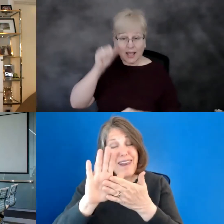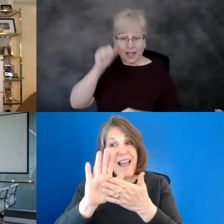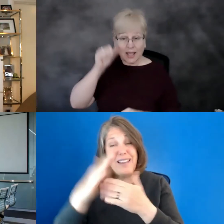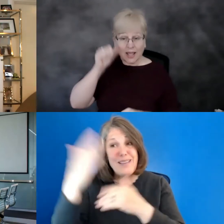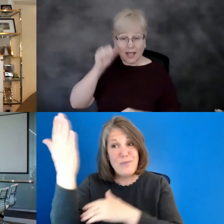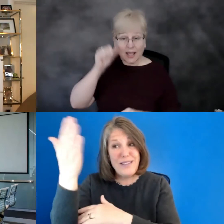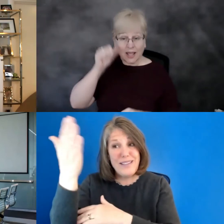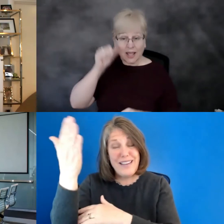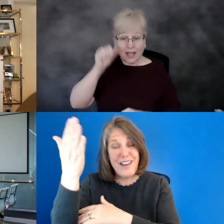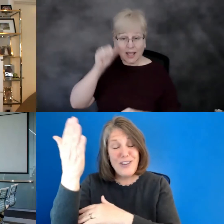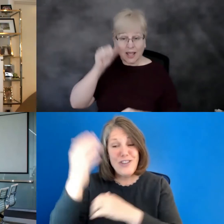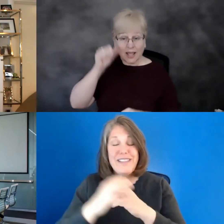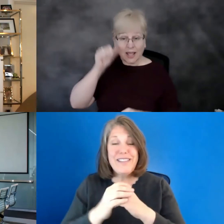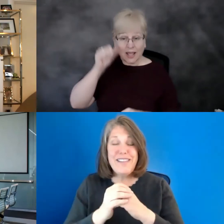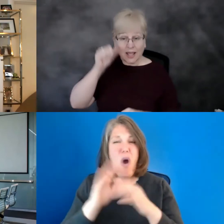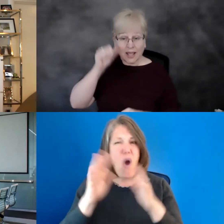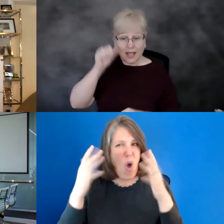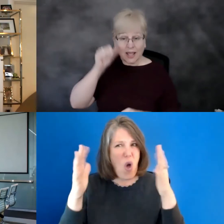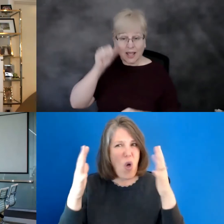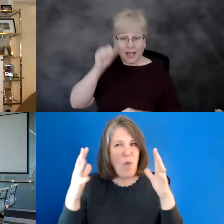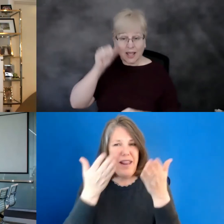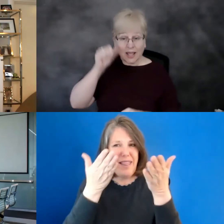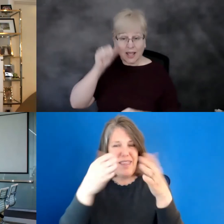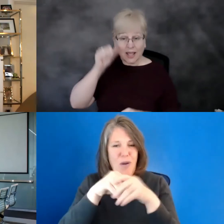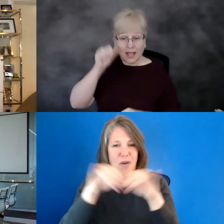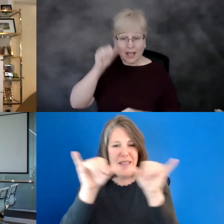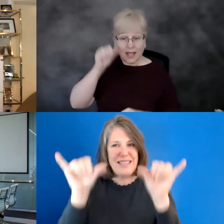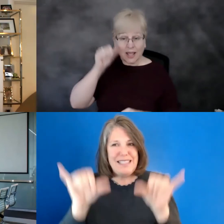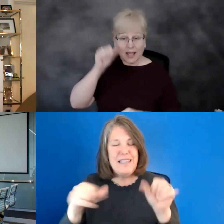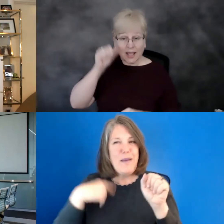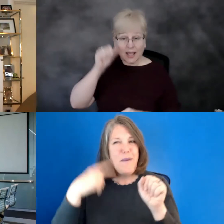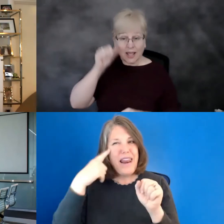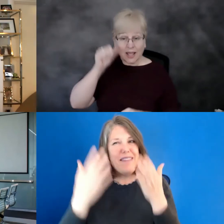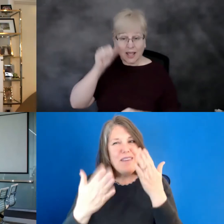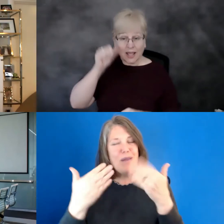16:18:52 already in the system, and I think you might get a chance to see some of those